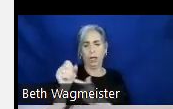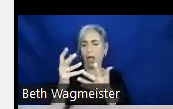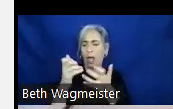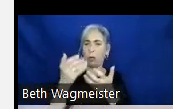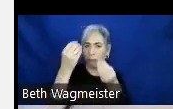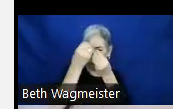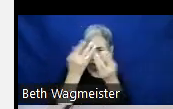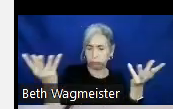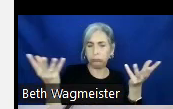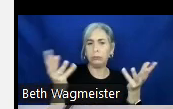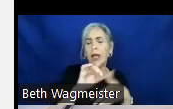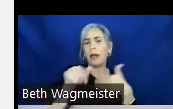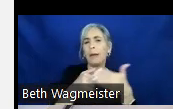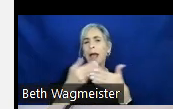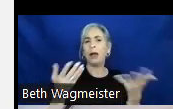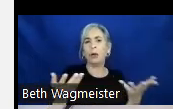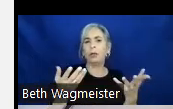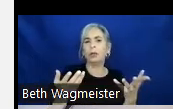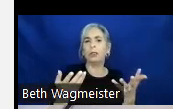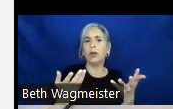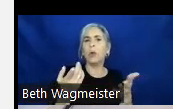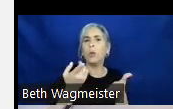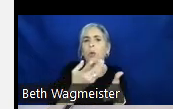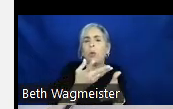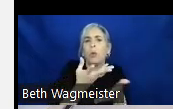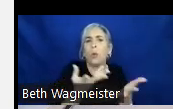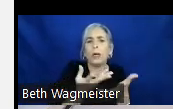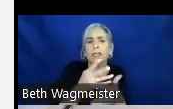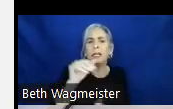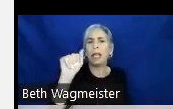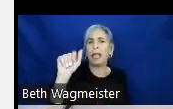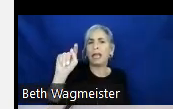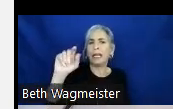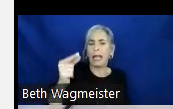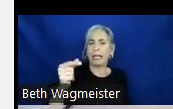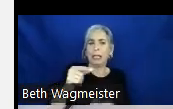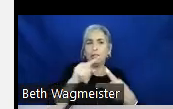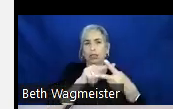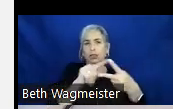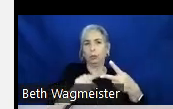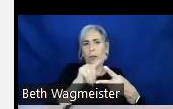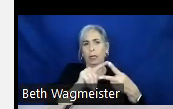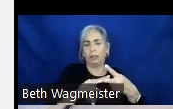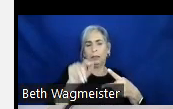information on what is in ATAG. It has two parts. One is about the editing experience. Part A. And